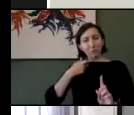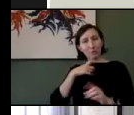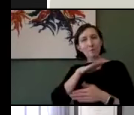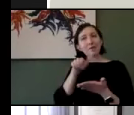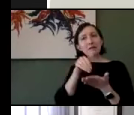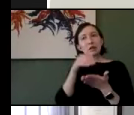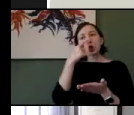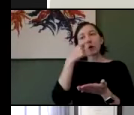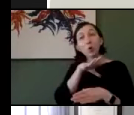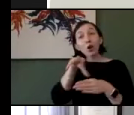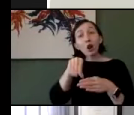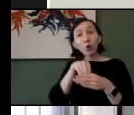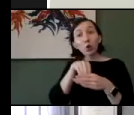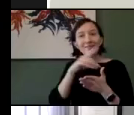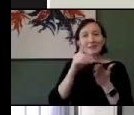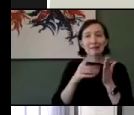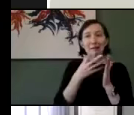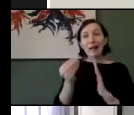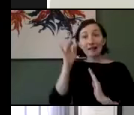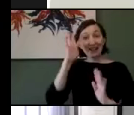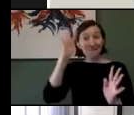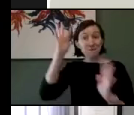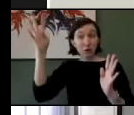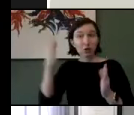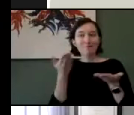here at Georgia Tech in the College of Design.